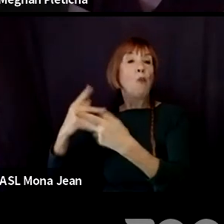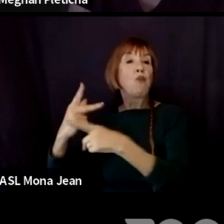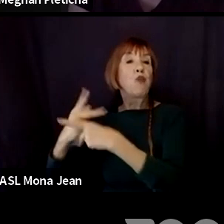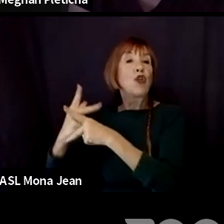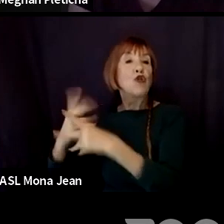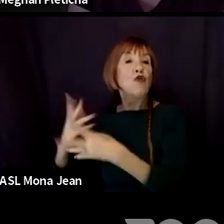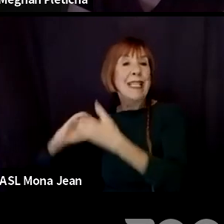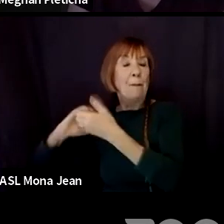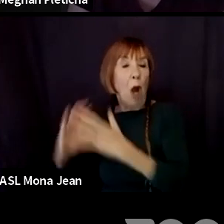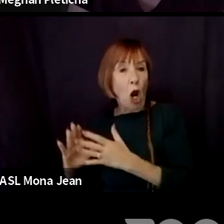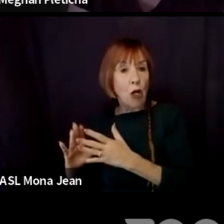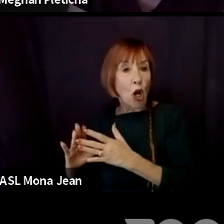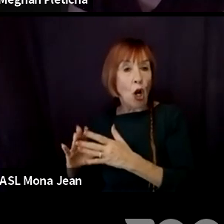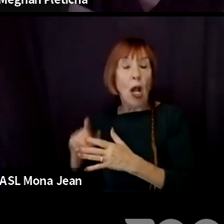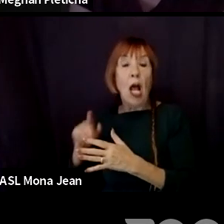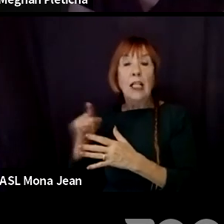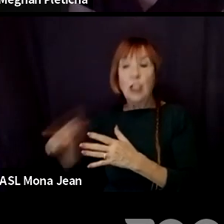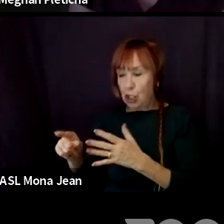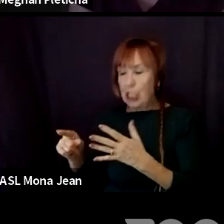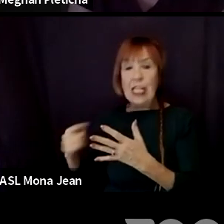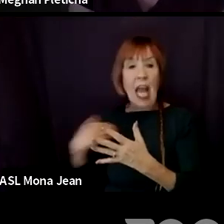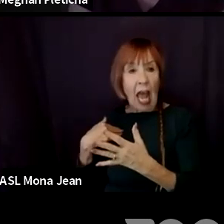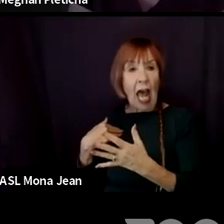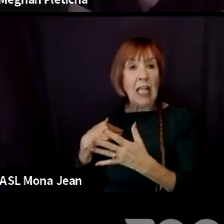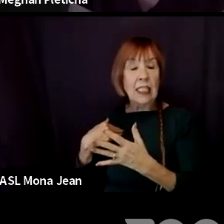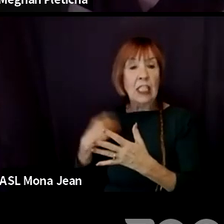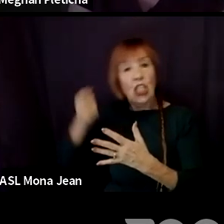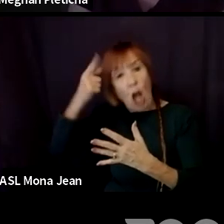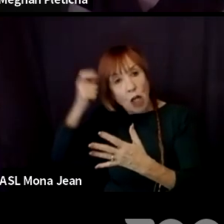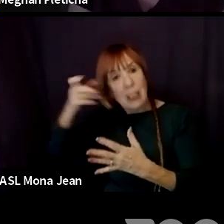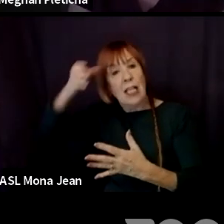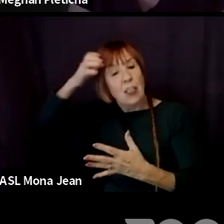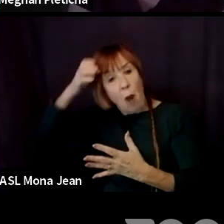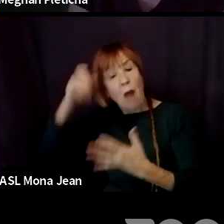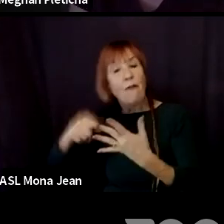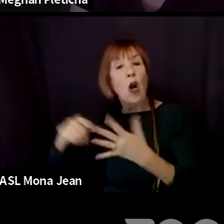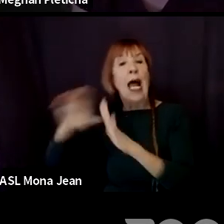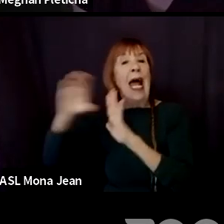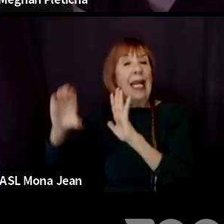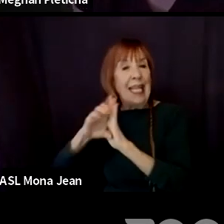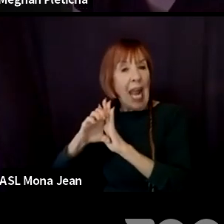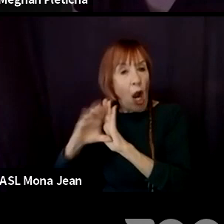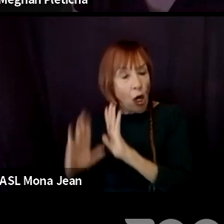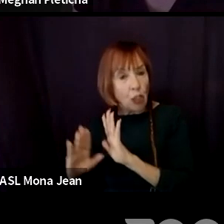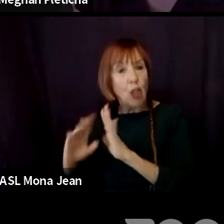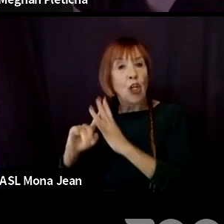So you find those different people and why and if you nailed them, then I feel comfortable